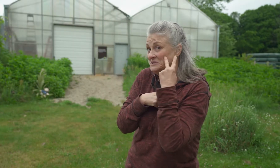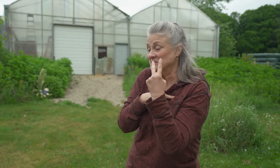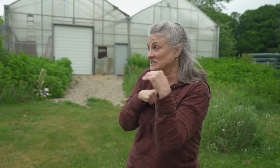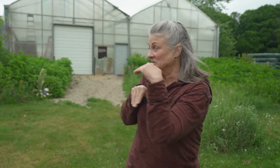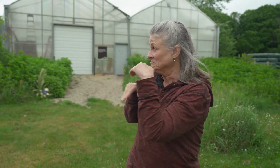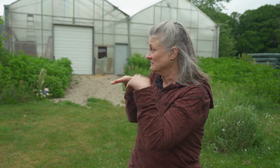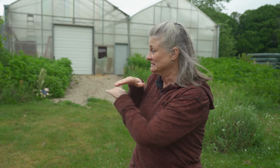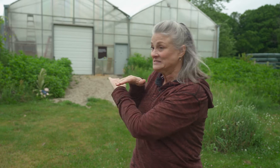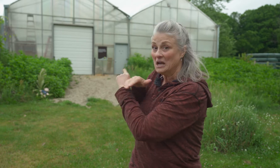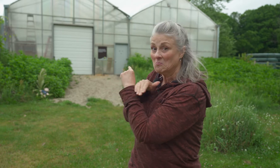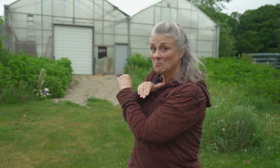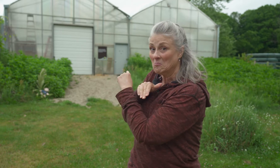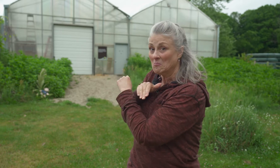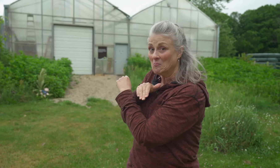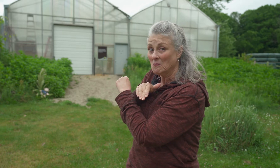Do you think we should go and see what's inside?